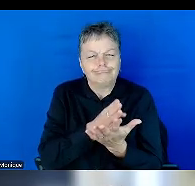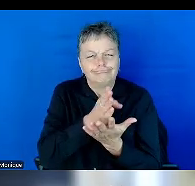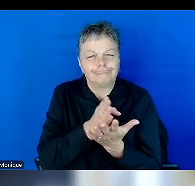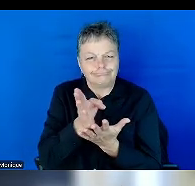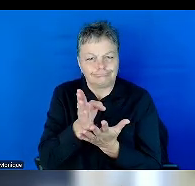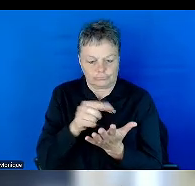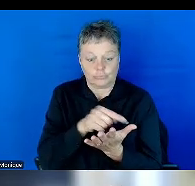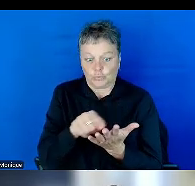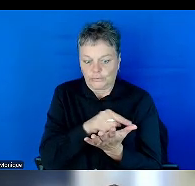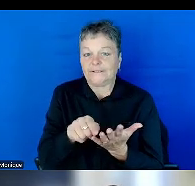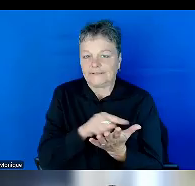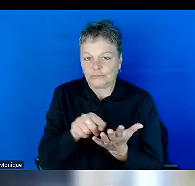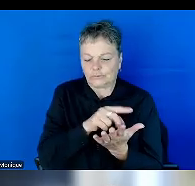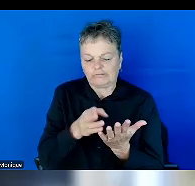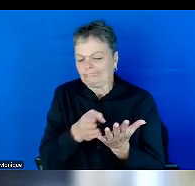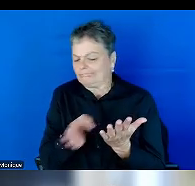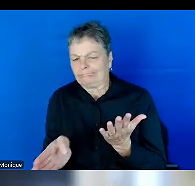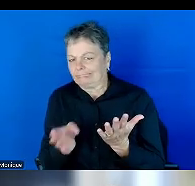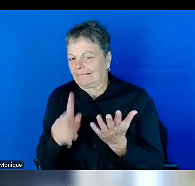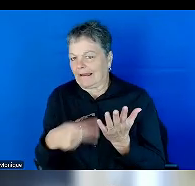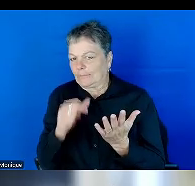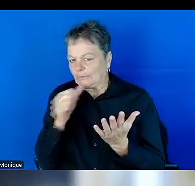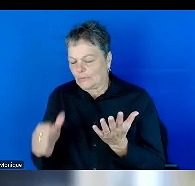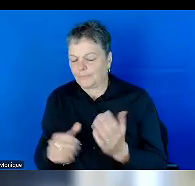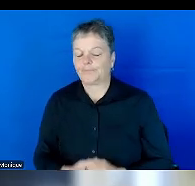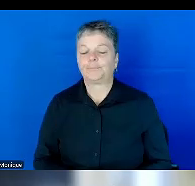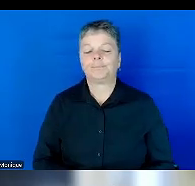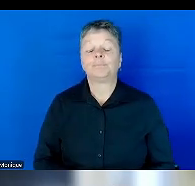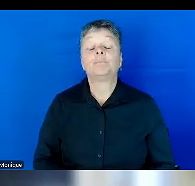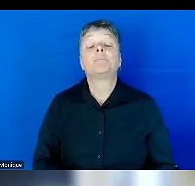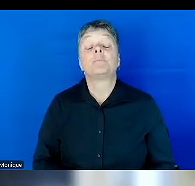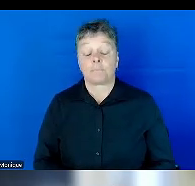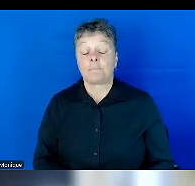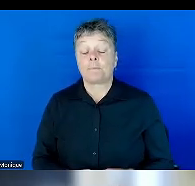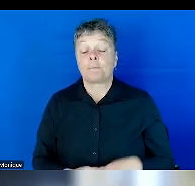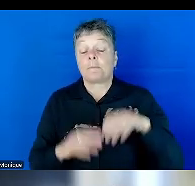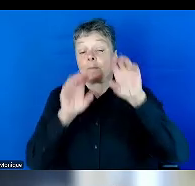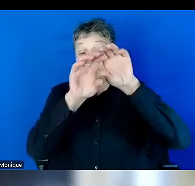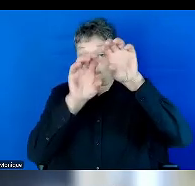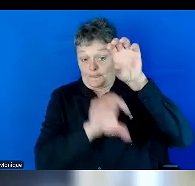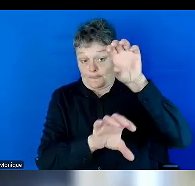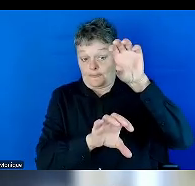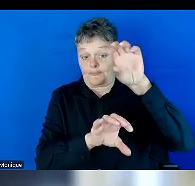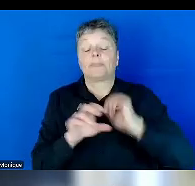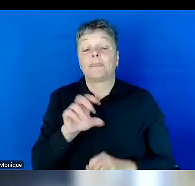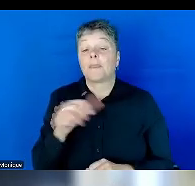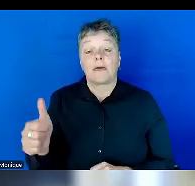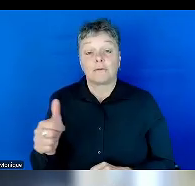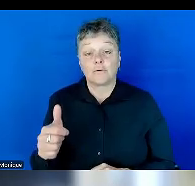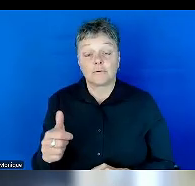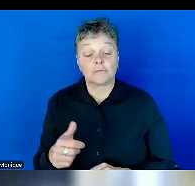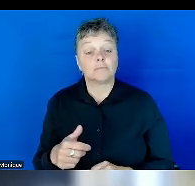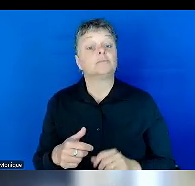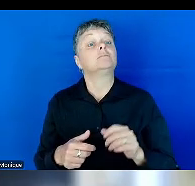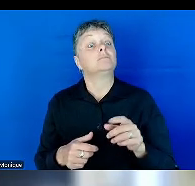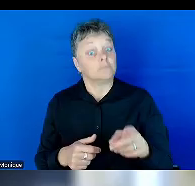uh legal representation to persons with disabilities. Um and legal representation